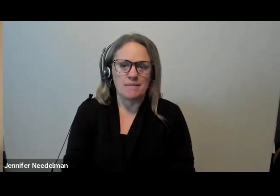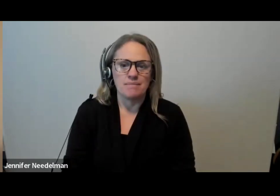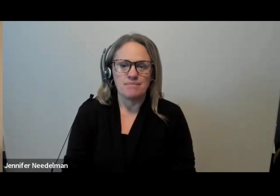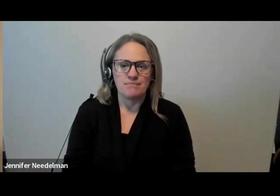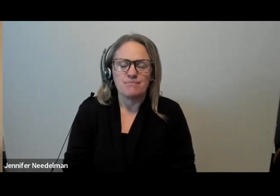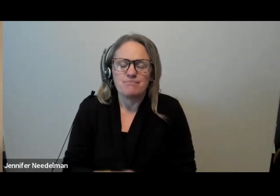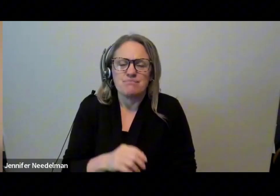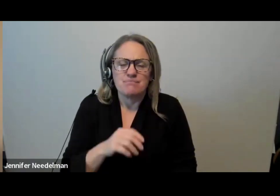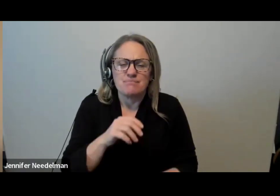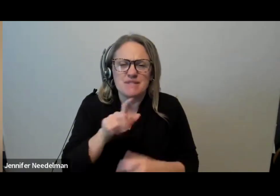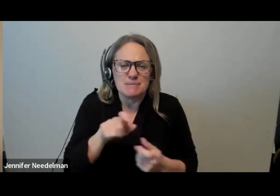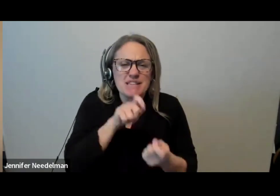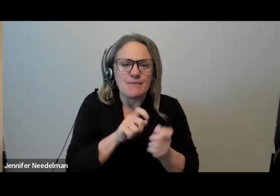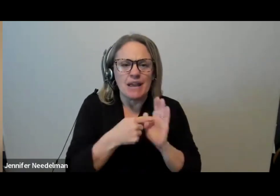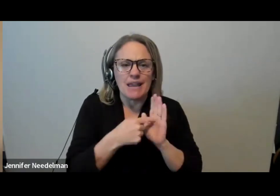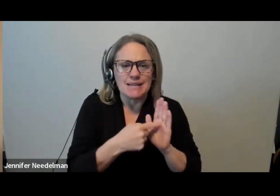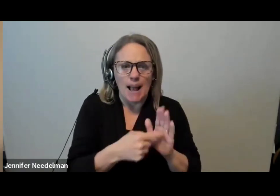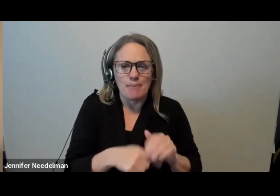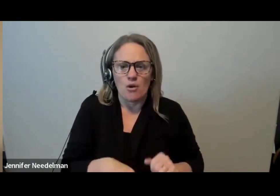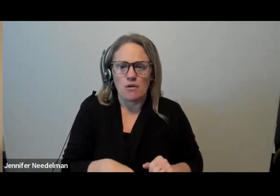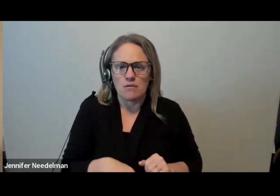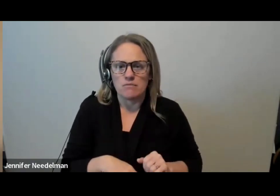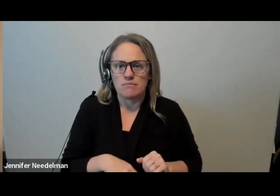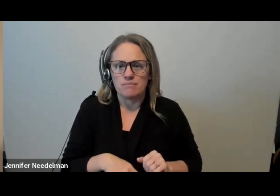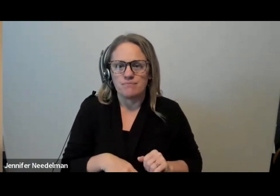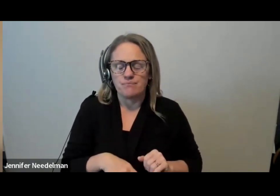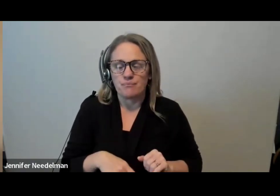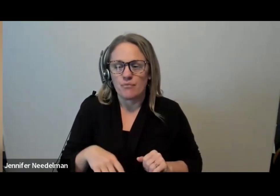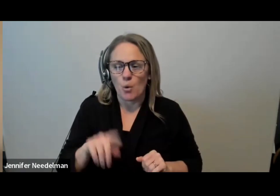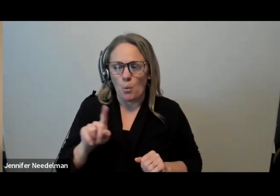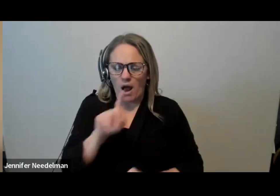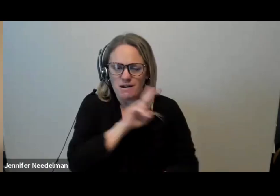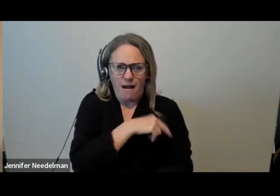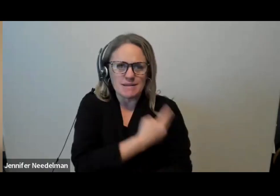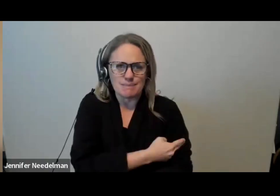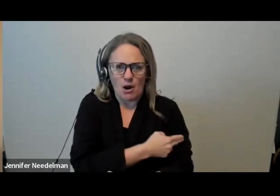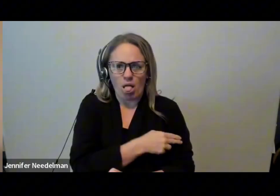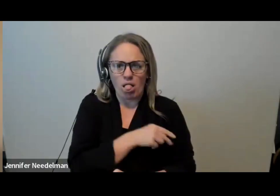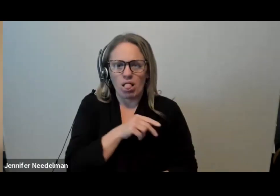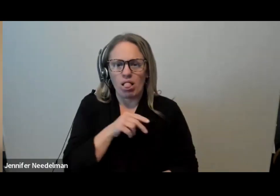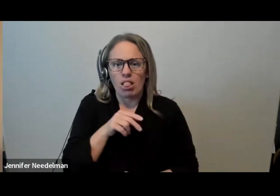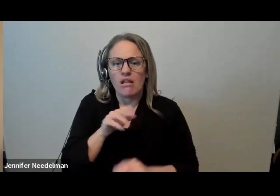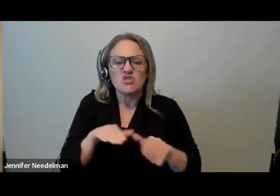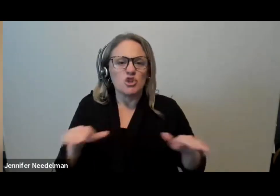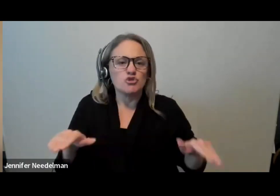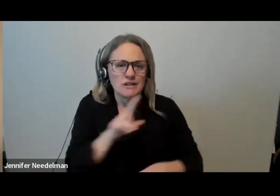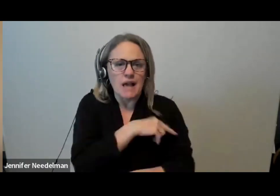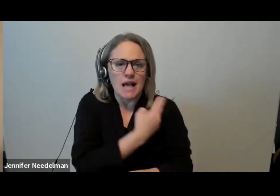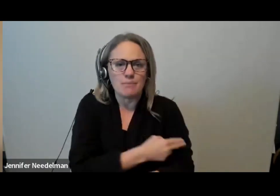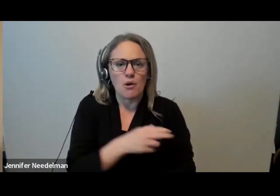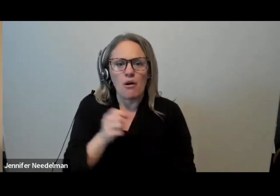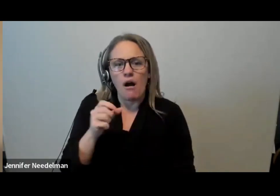a couple really - specific examples. There's one hospital, the Children's Hospital of Colorado,